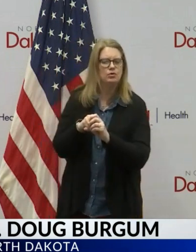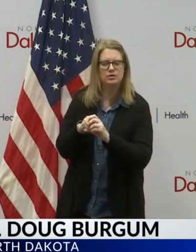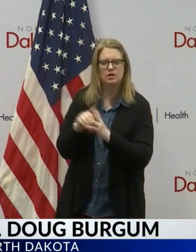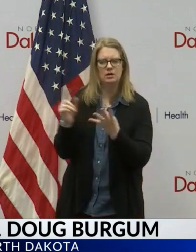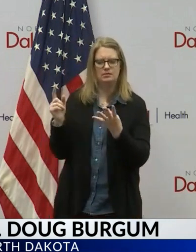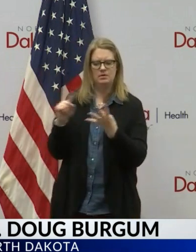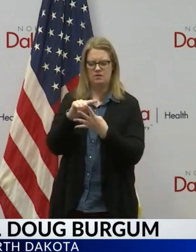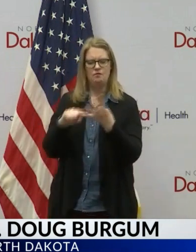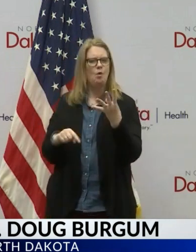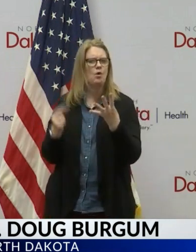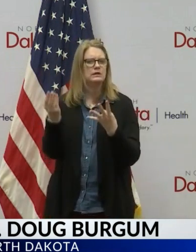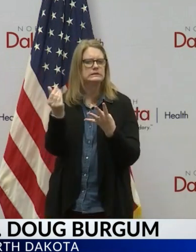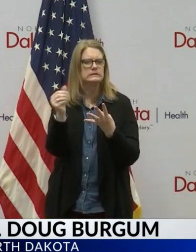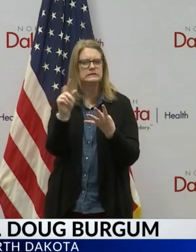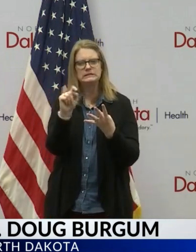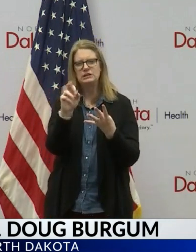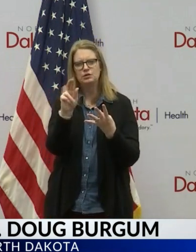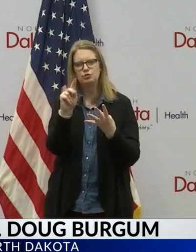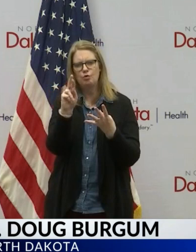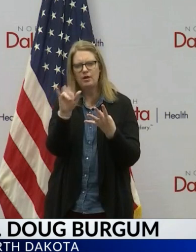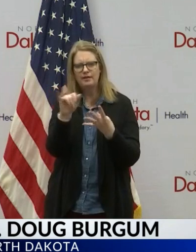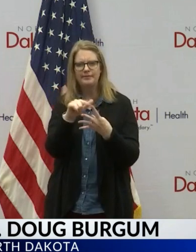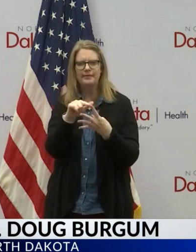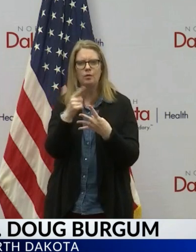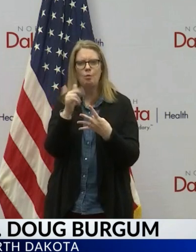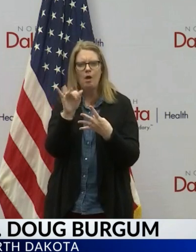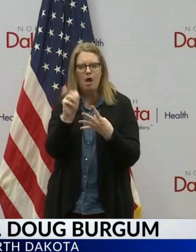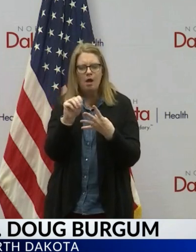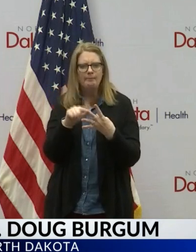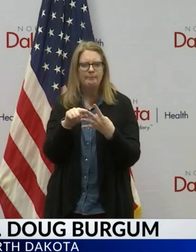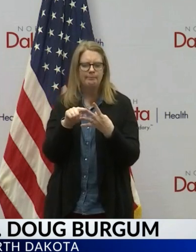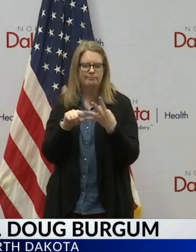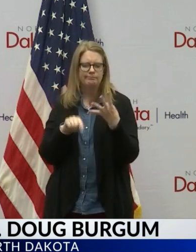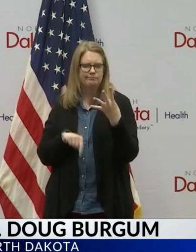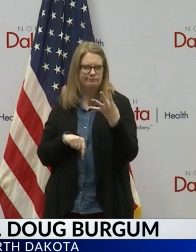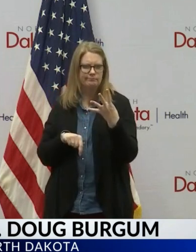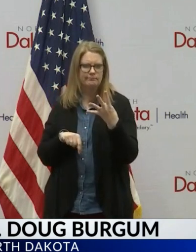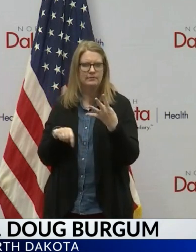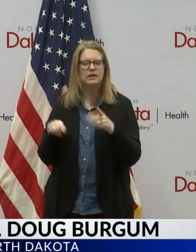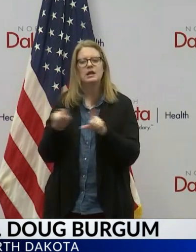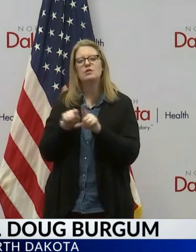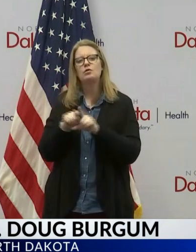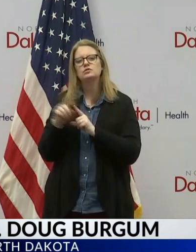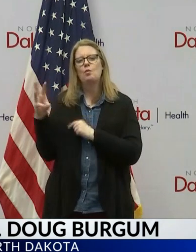FORCE, AND I THINK WE HAD 54 OR 55 POTENTIAL GOVERNORS BECAUSE YOU GET TO THE NUMBER AND